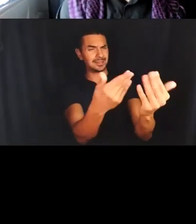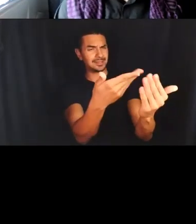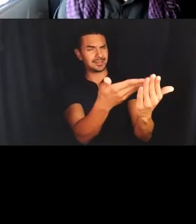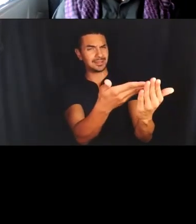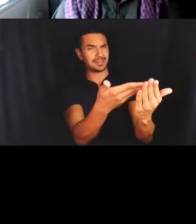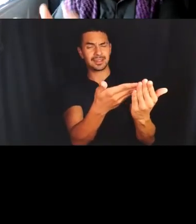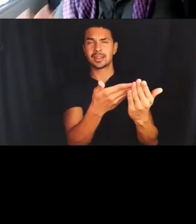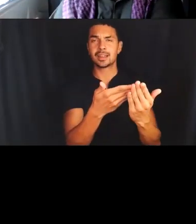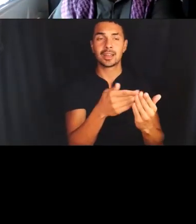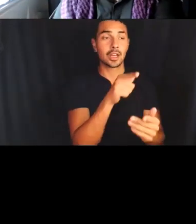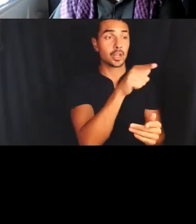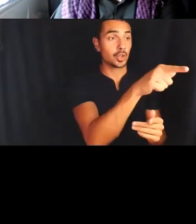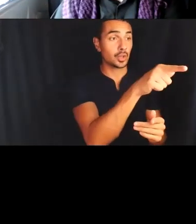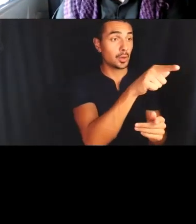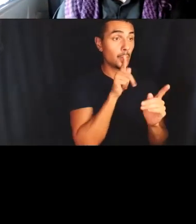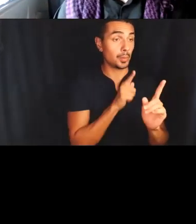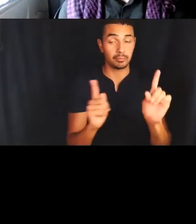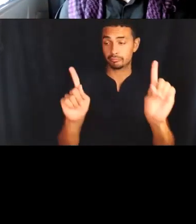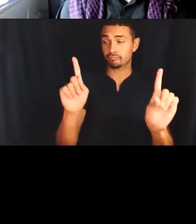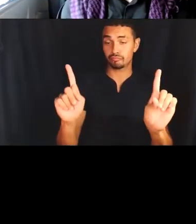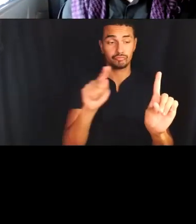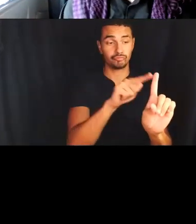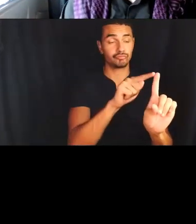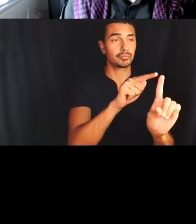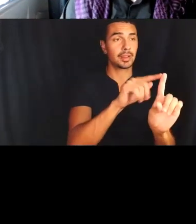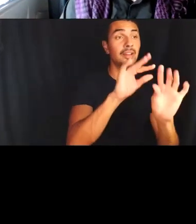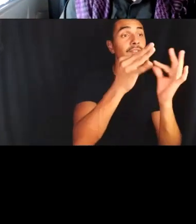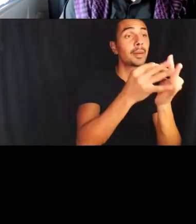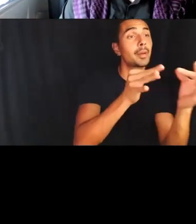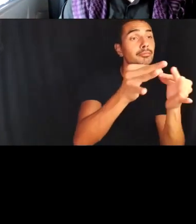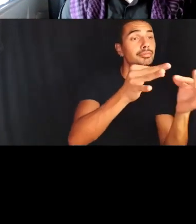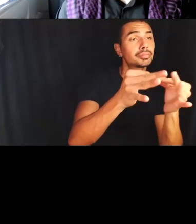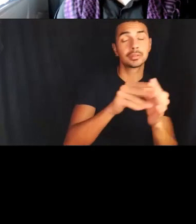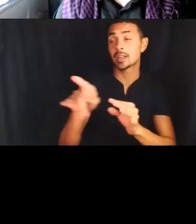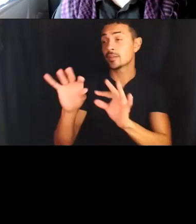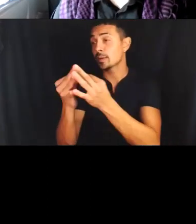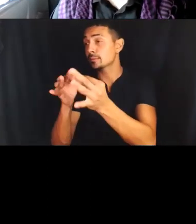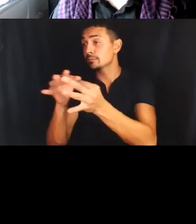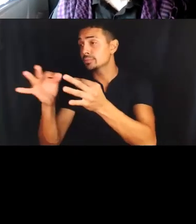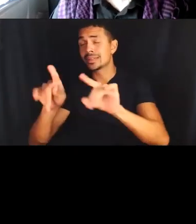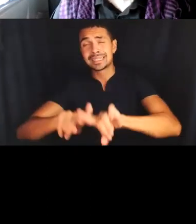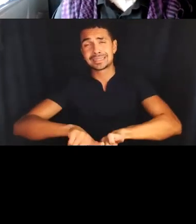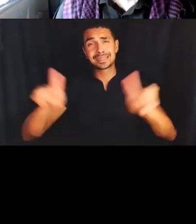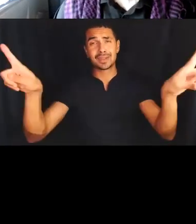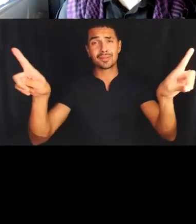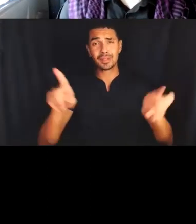not necessarily what family means to another set of people. So this quote says, "I've tried to put out PPOs